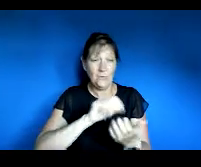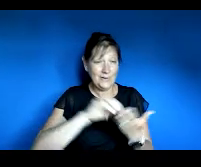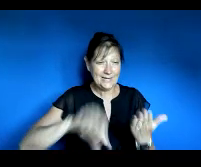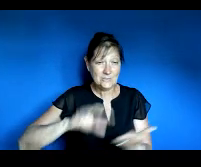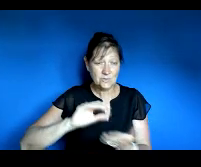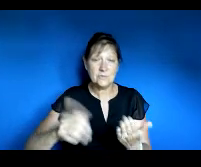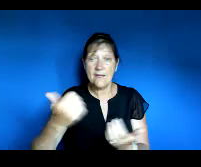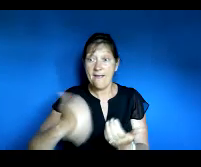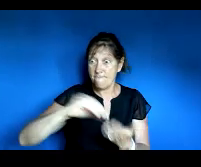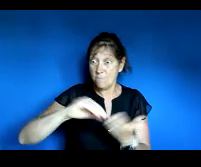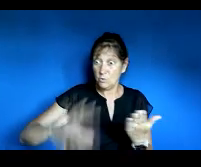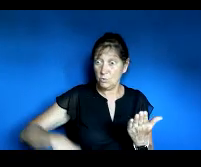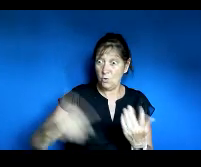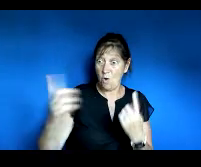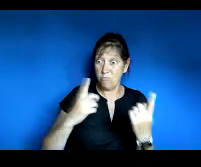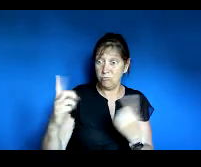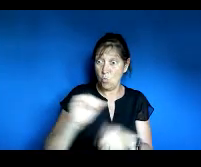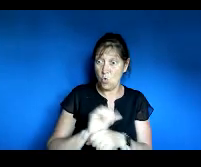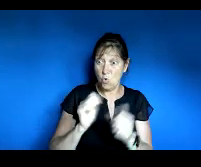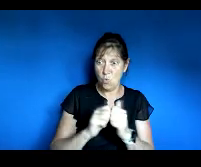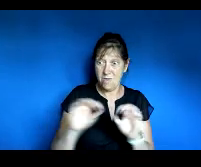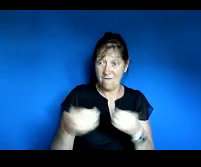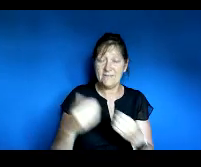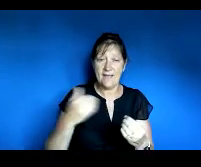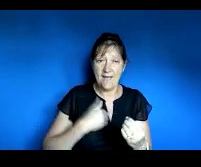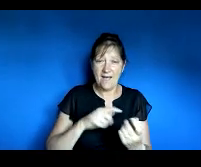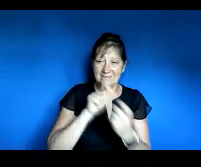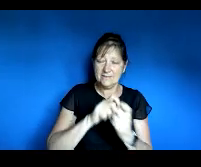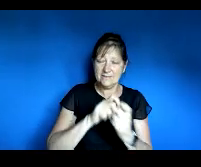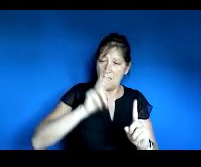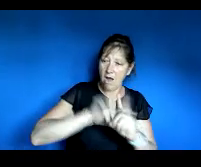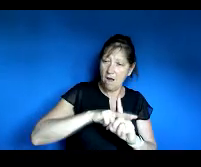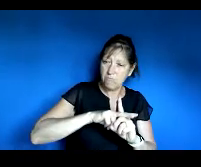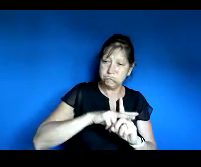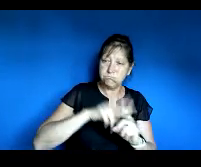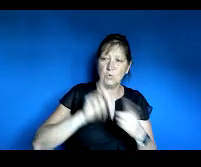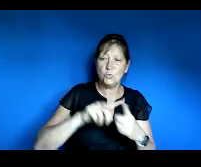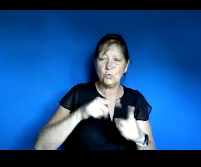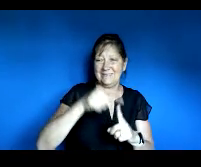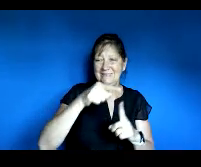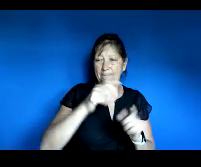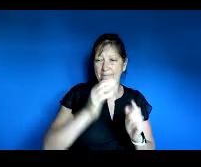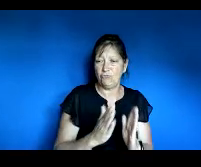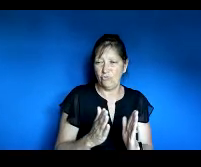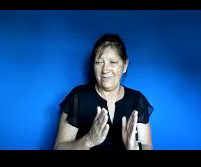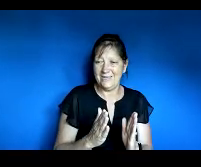is assigned to a student, excuse me, to a specialist, who will be kind of their point person